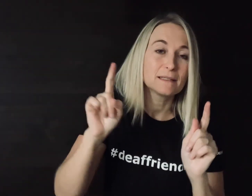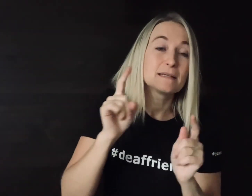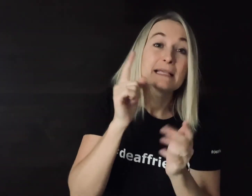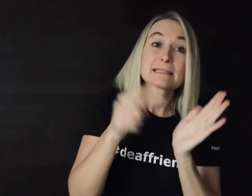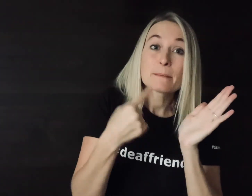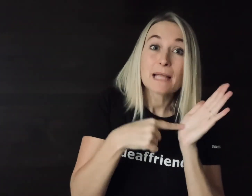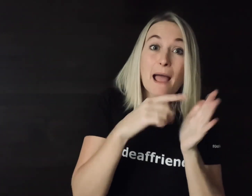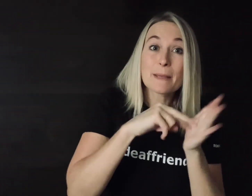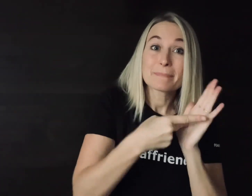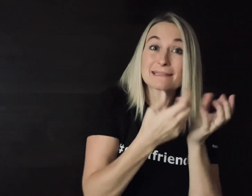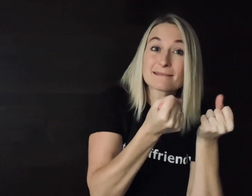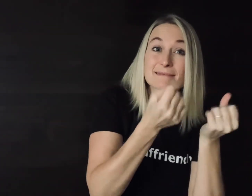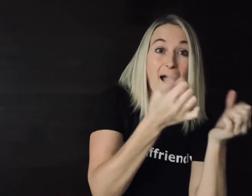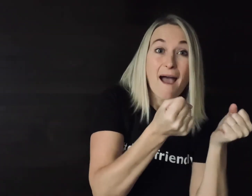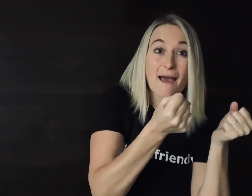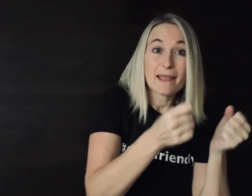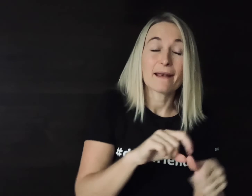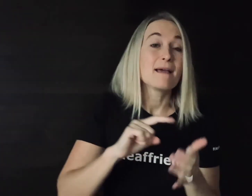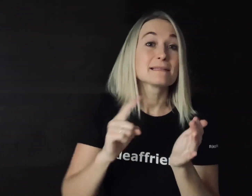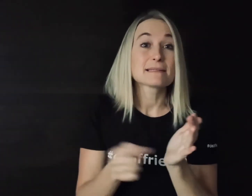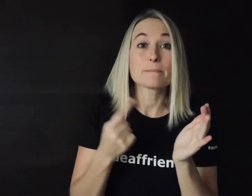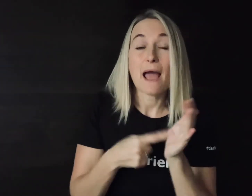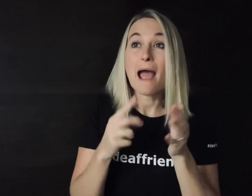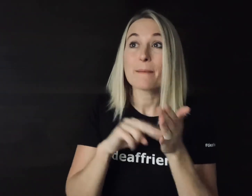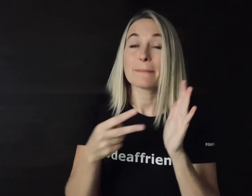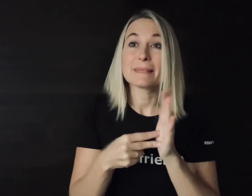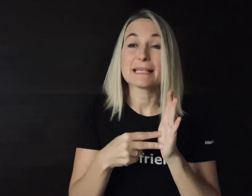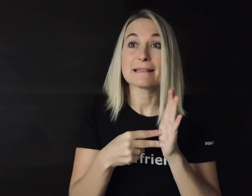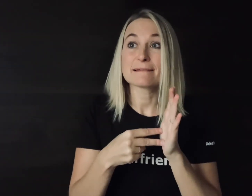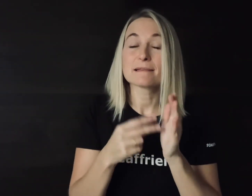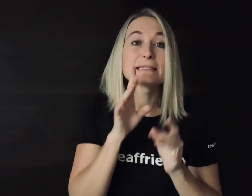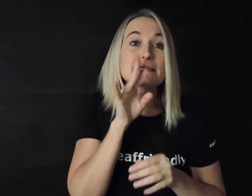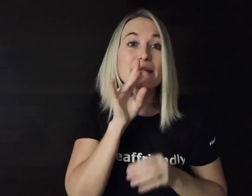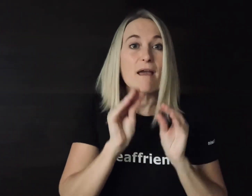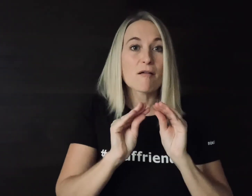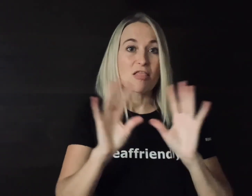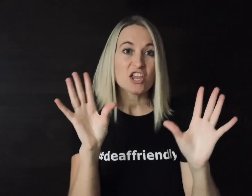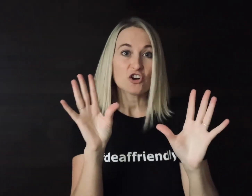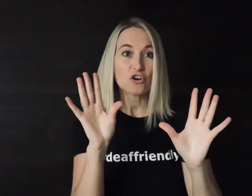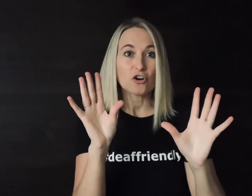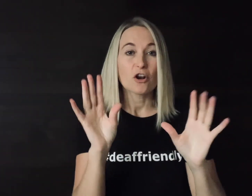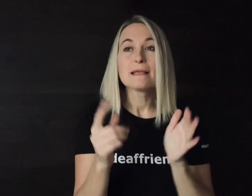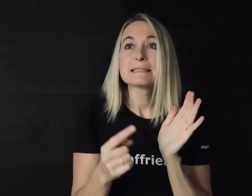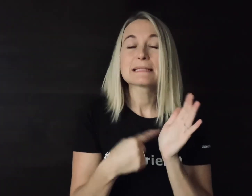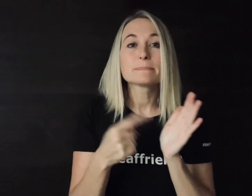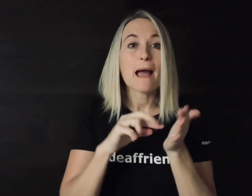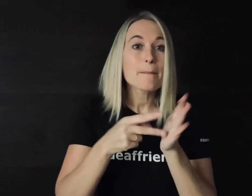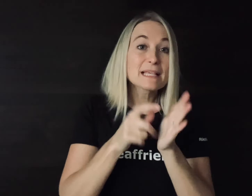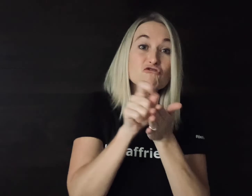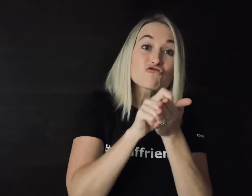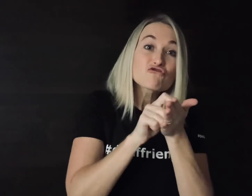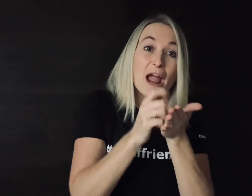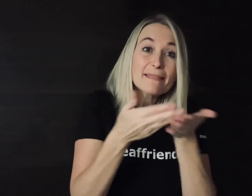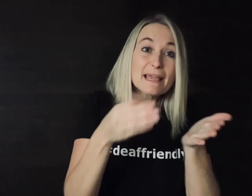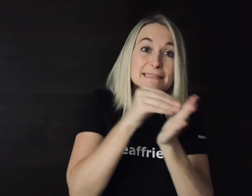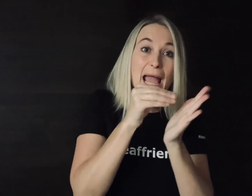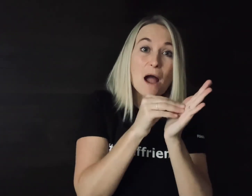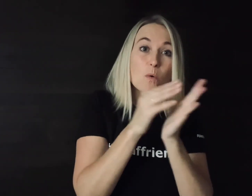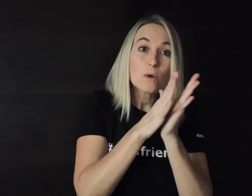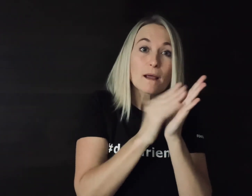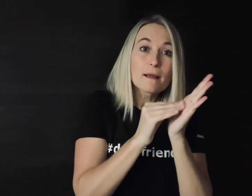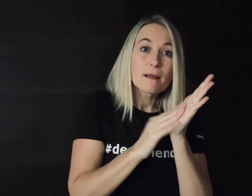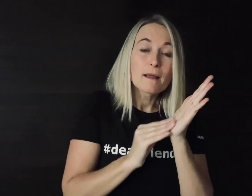Sometimes that means sign language, speaking clearly, writing it down